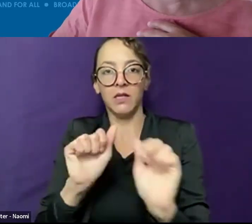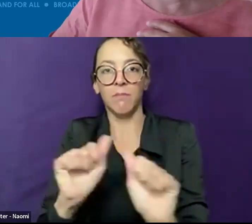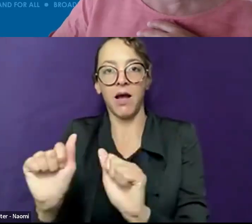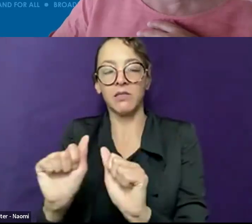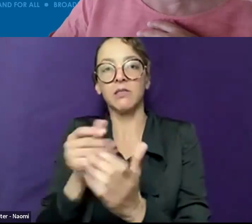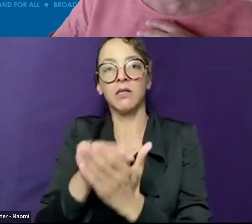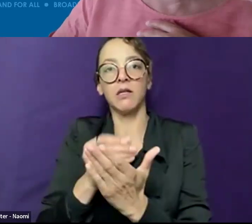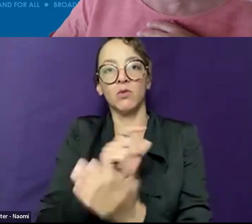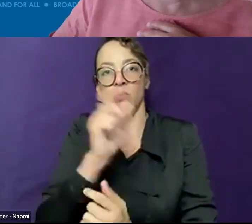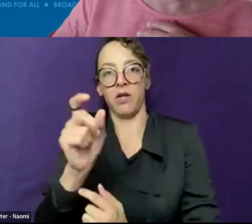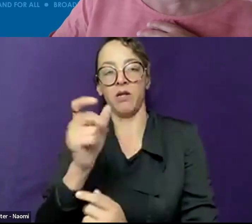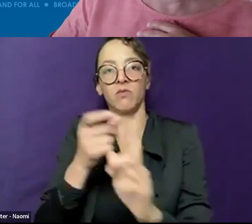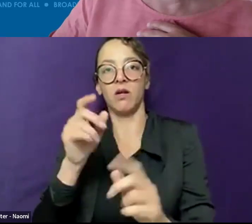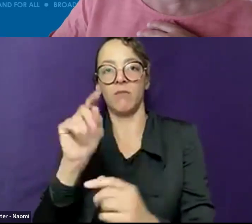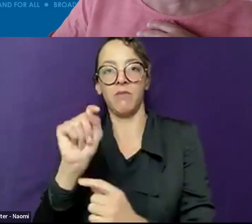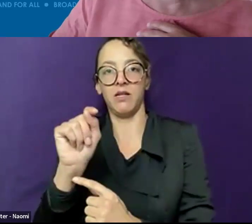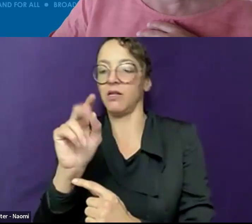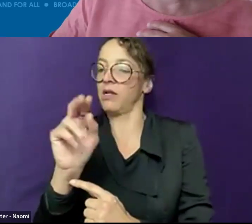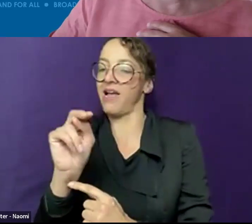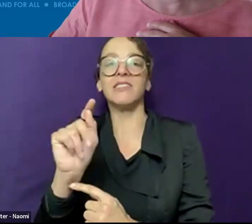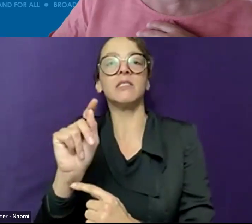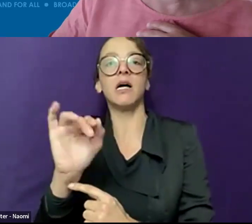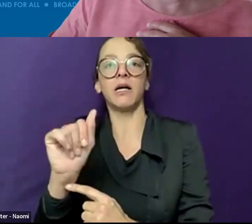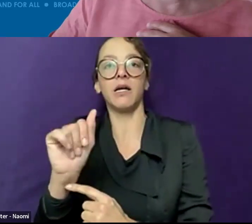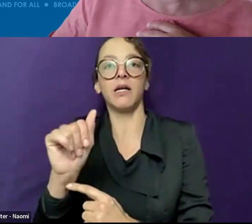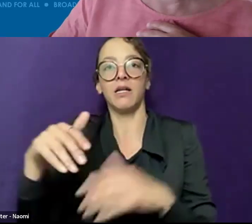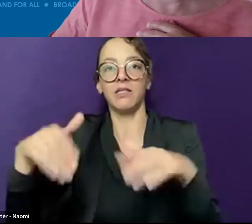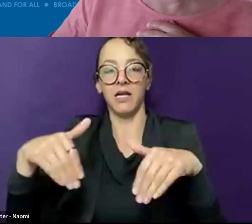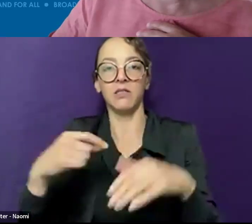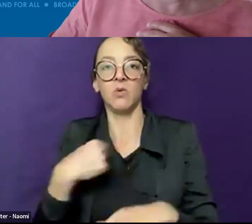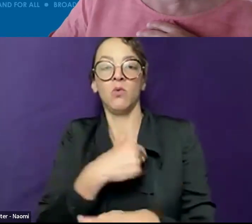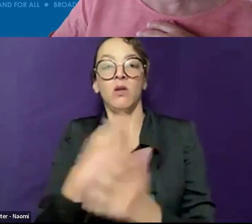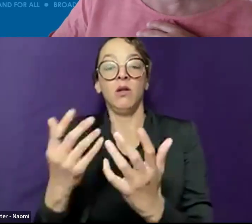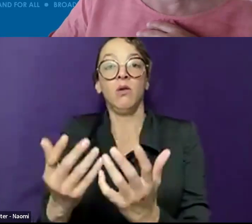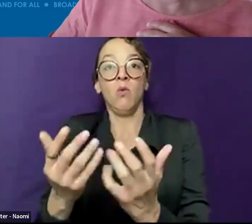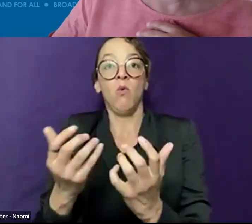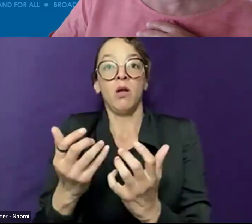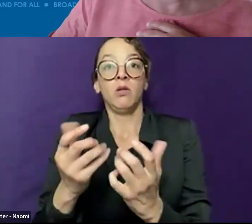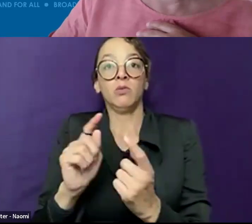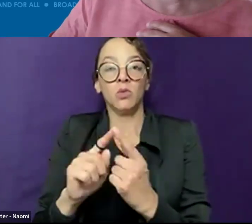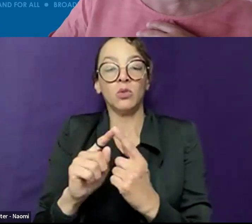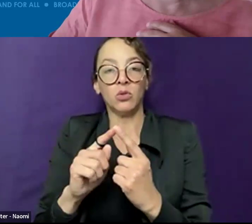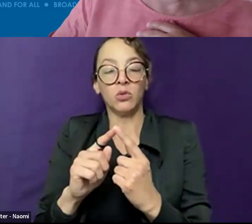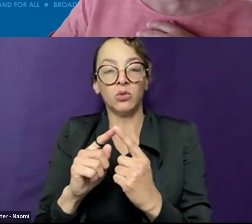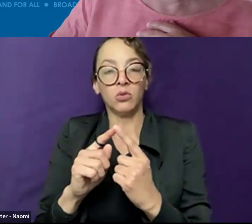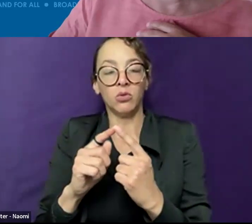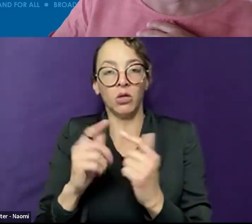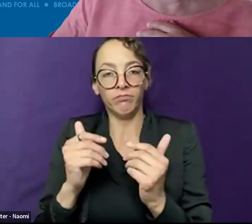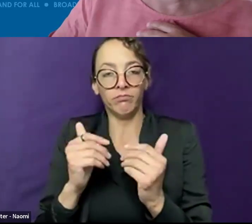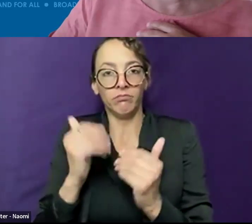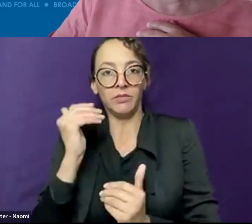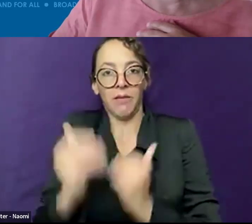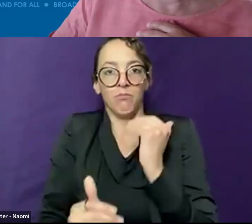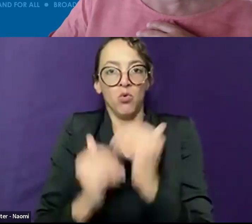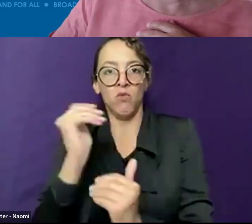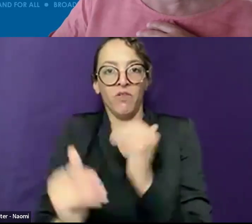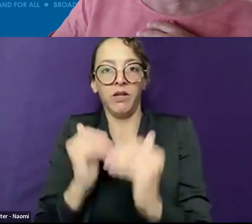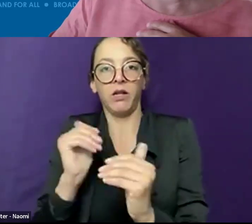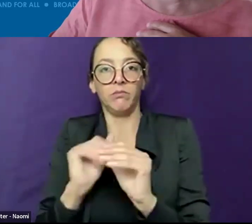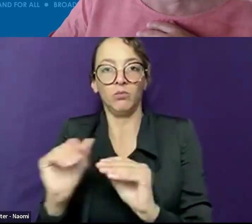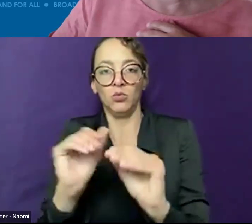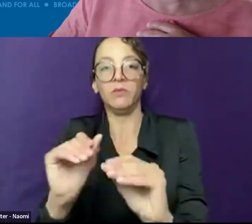the NTIA yet. And so we wanted to get moving and start shaping these guidelines and seeking public